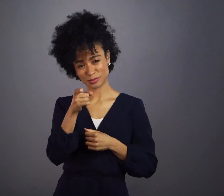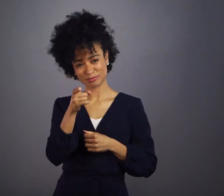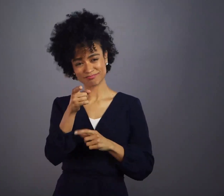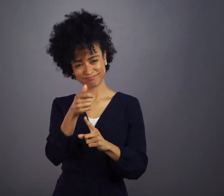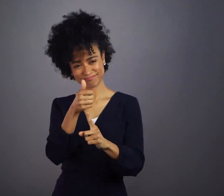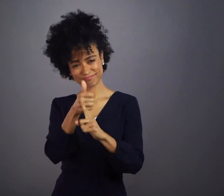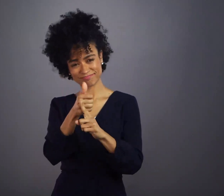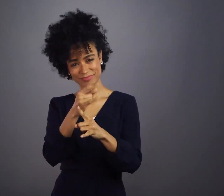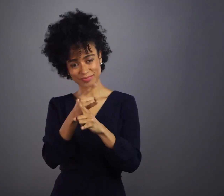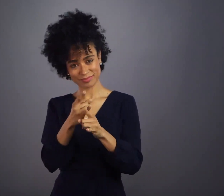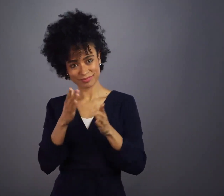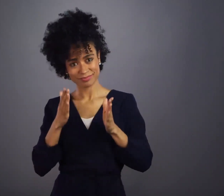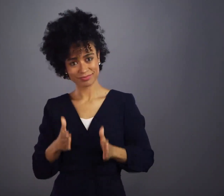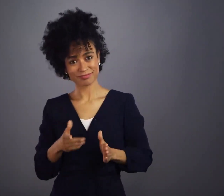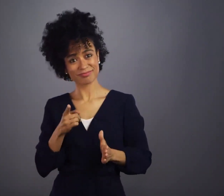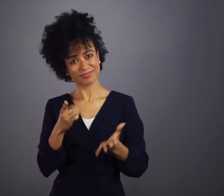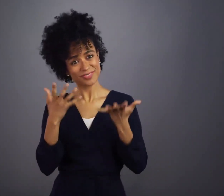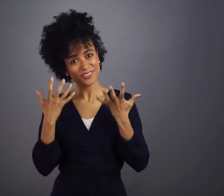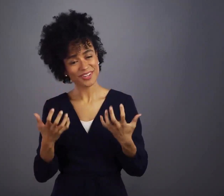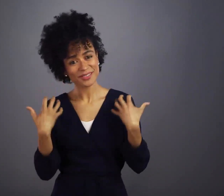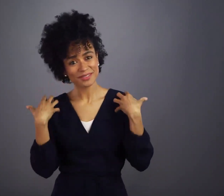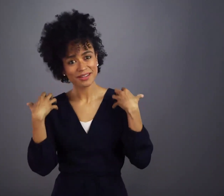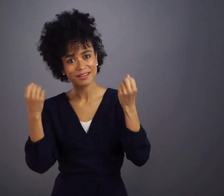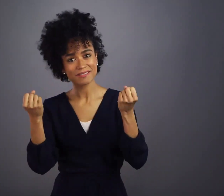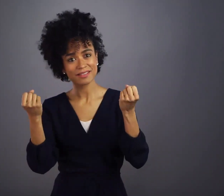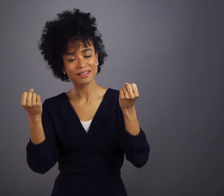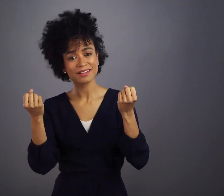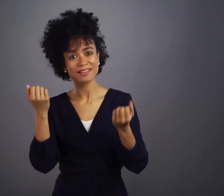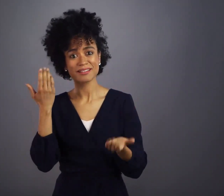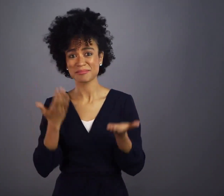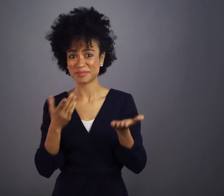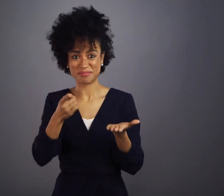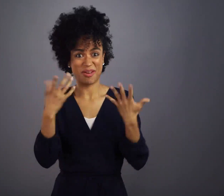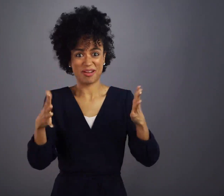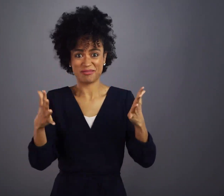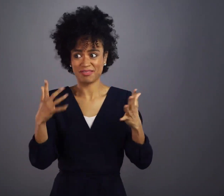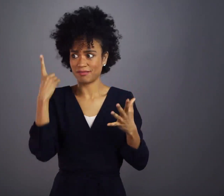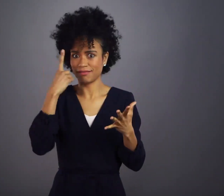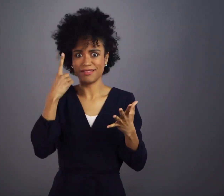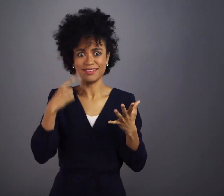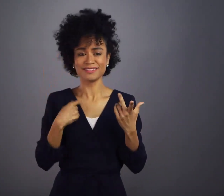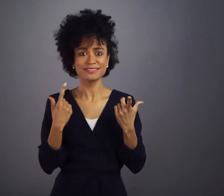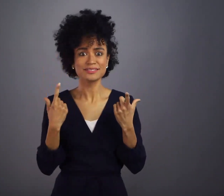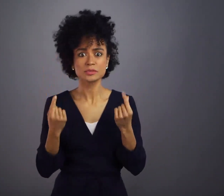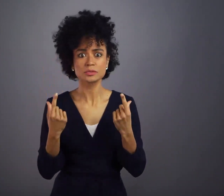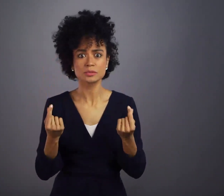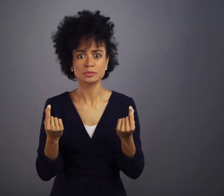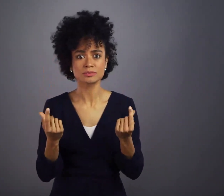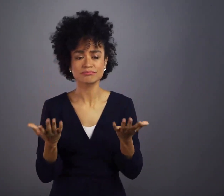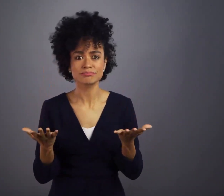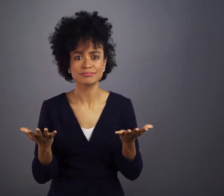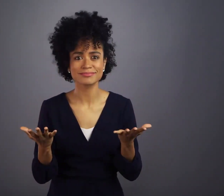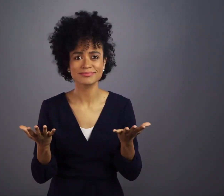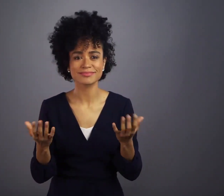If you are an alcoholic who wants to get over it, you may already be asking — “What do I have to do?"